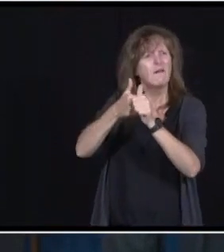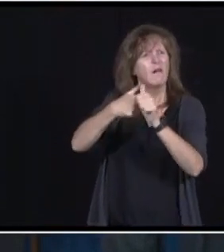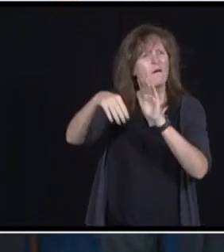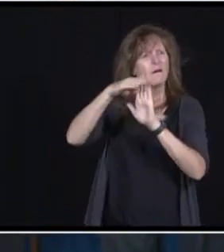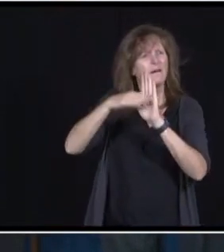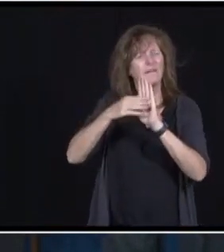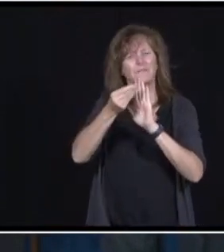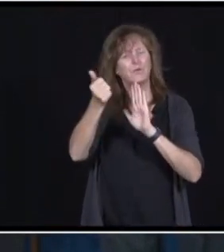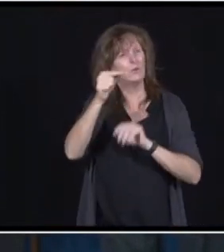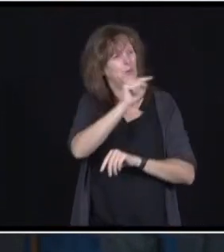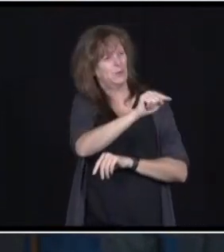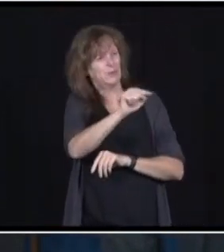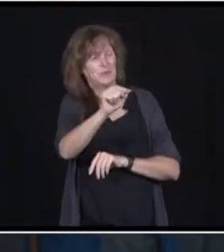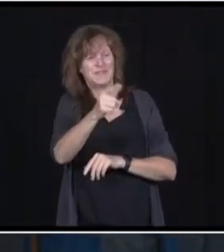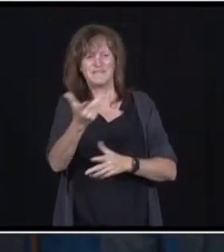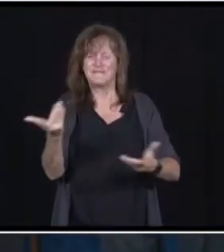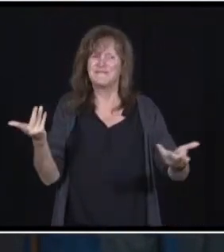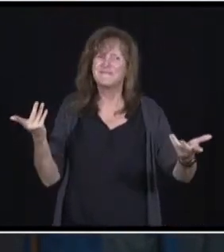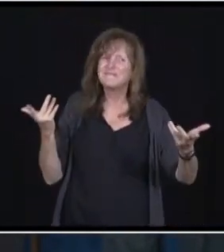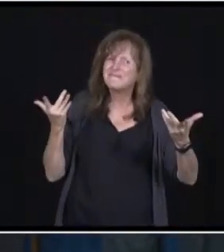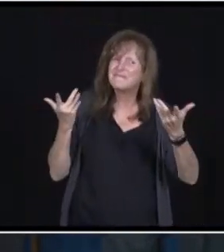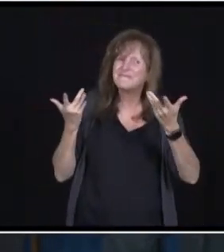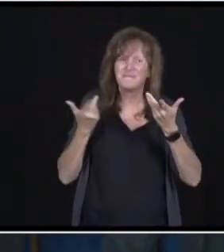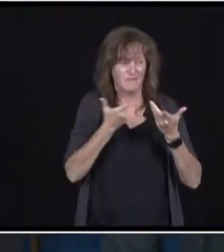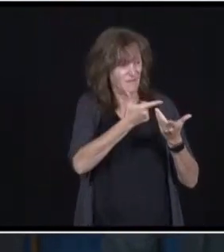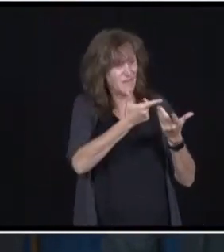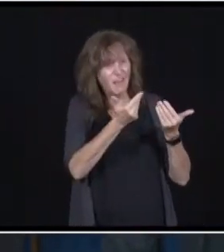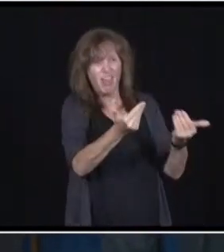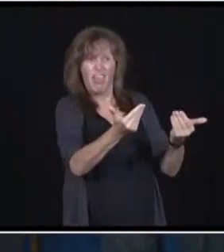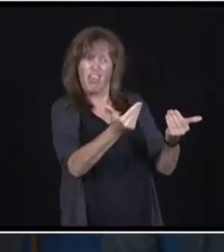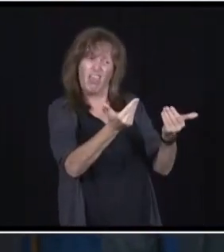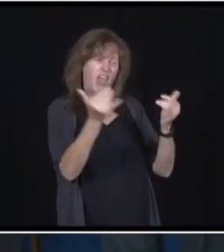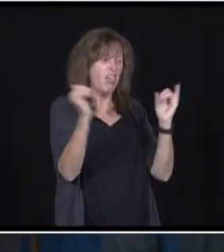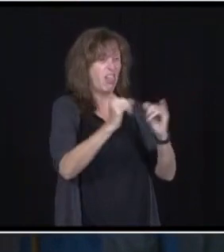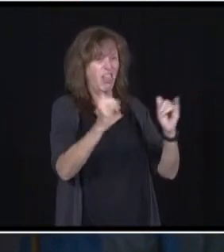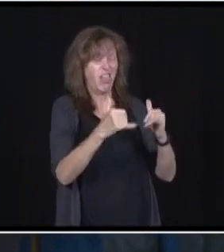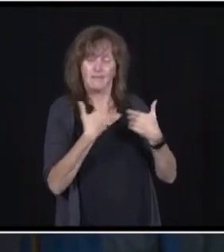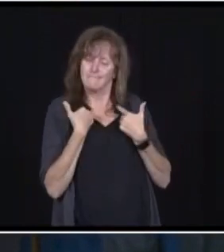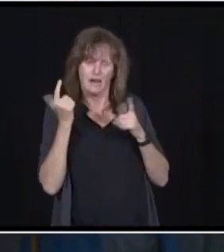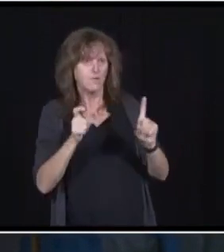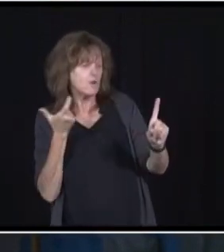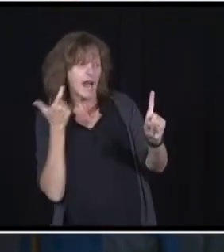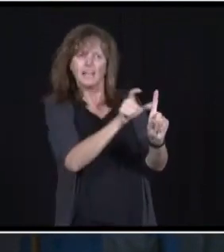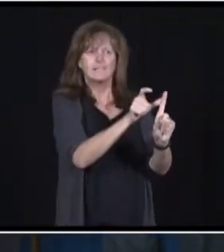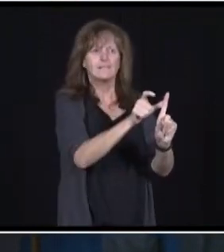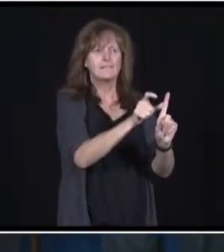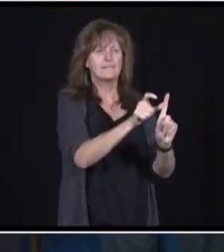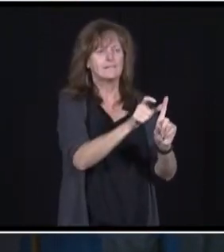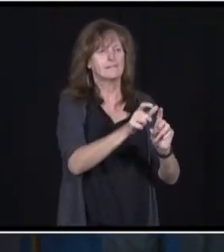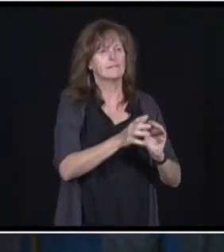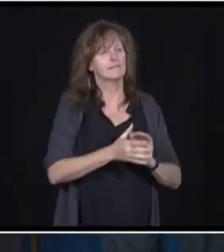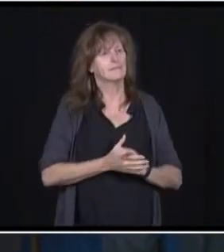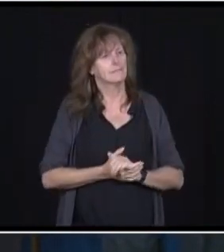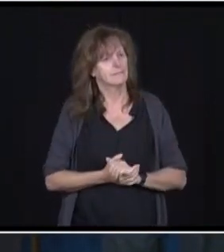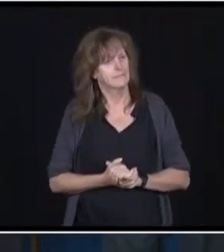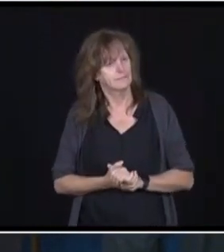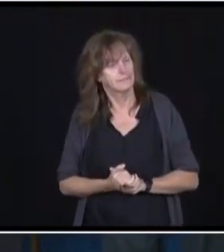there on my travels saying hey, you have to squash these big parties happening. And everyone again is listening to with the